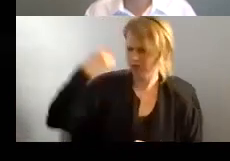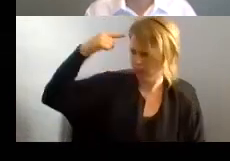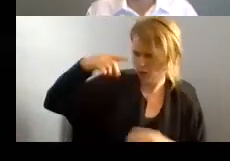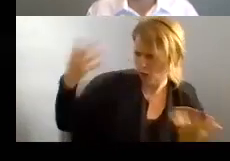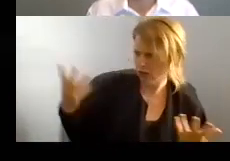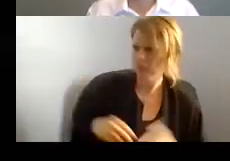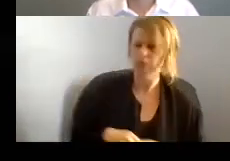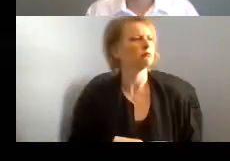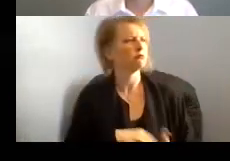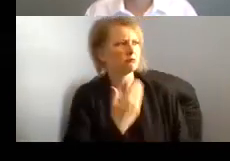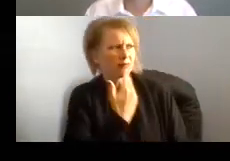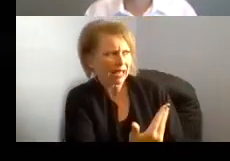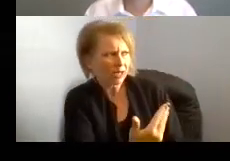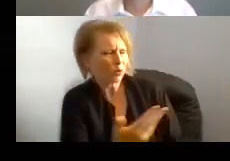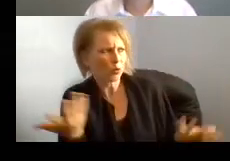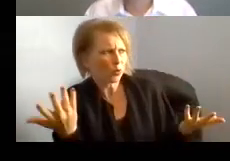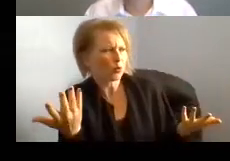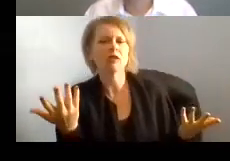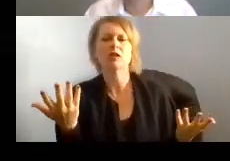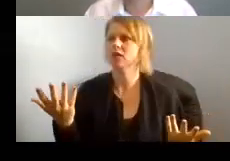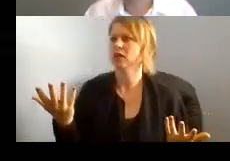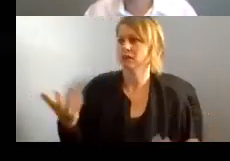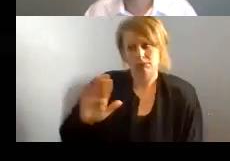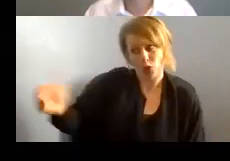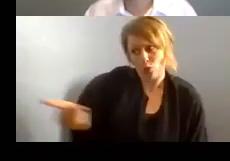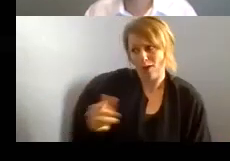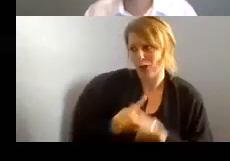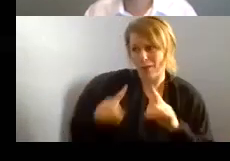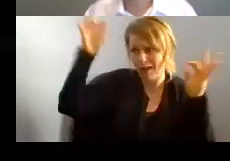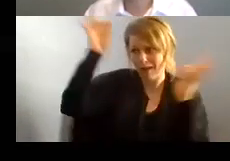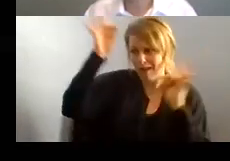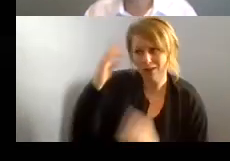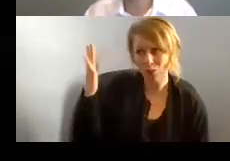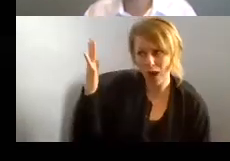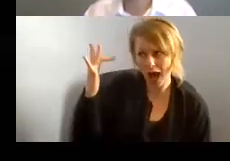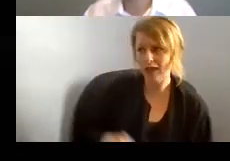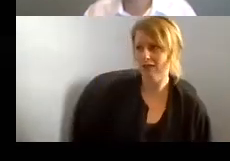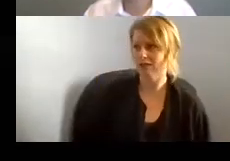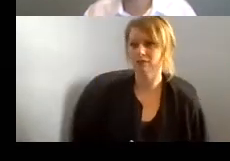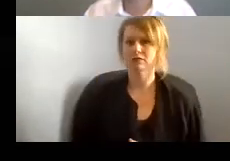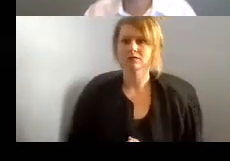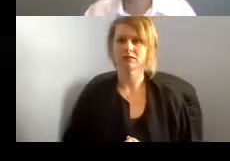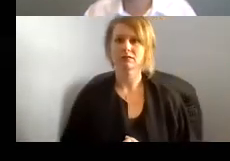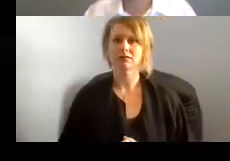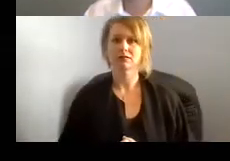So she said, okay, you’re welcome, but I don’t know what I’ve done. And he just said, you were here. And I didn’t have to talk about it.